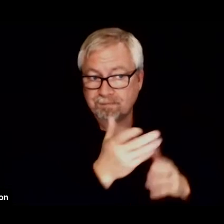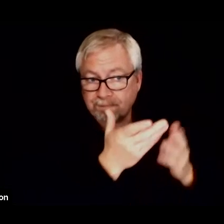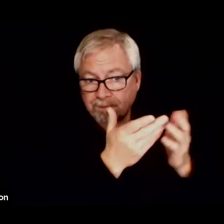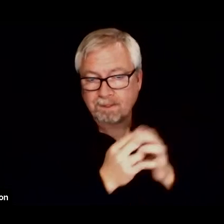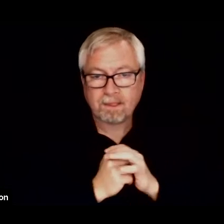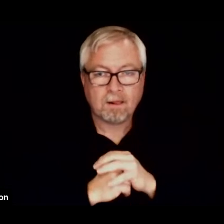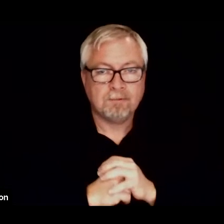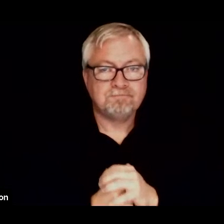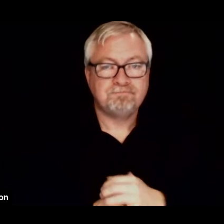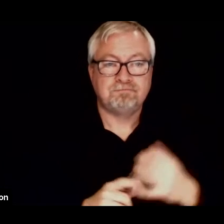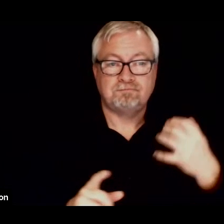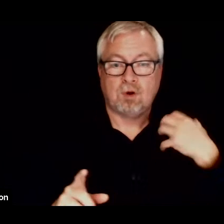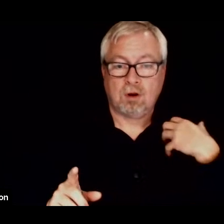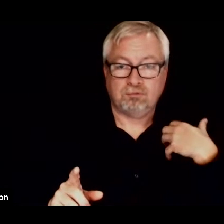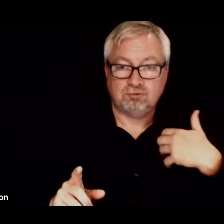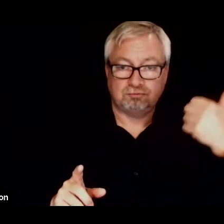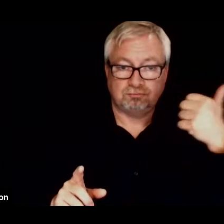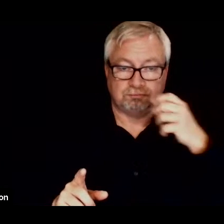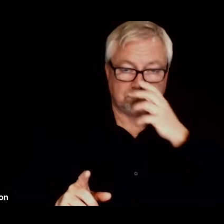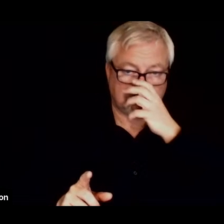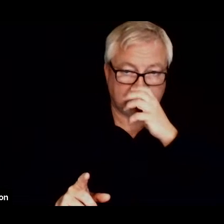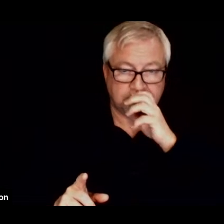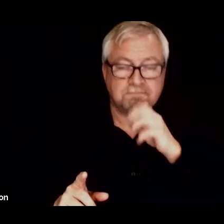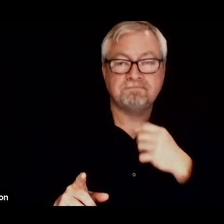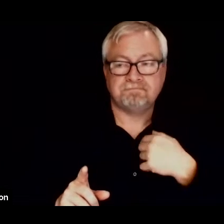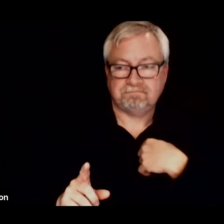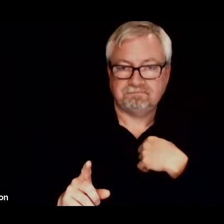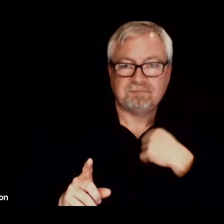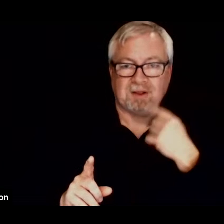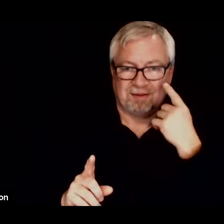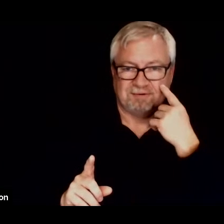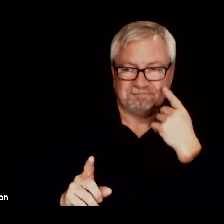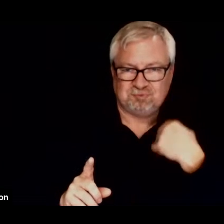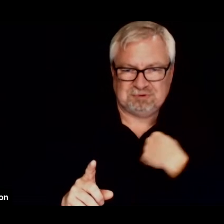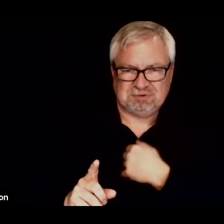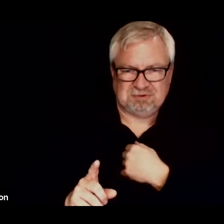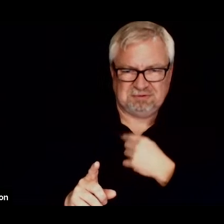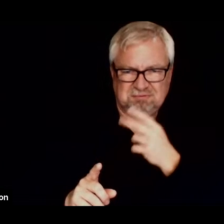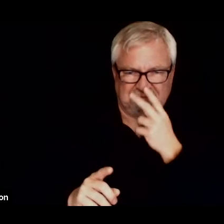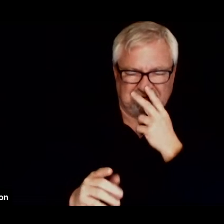in the in the data starting starting this week but we have also learned that some it takes